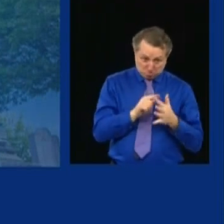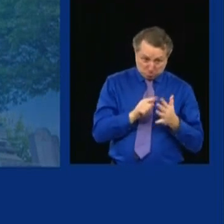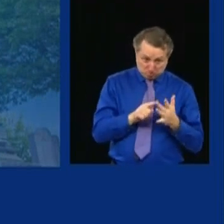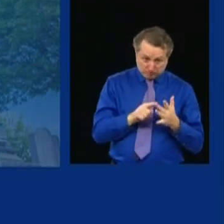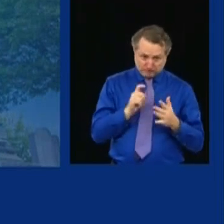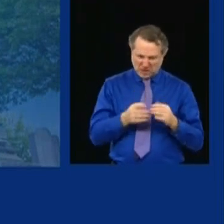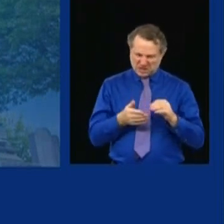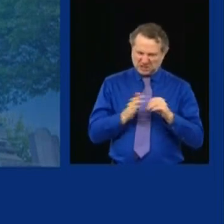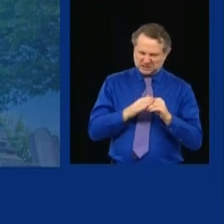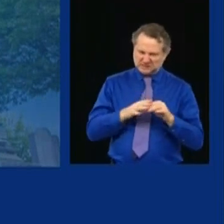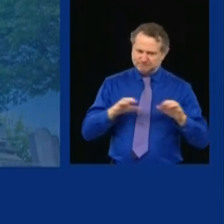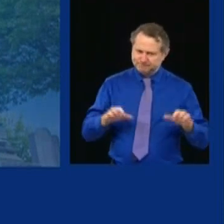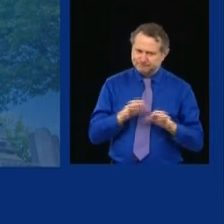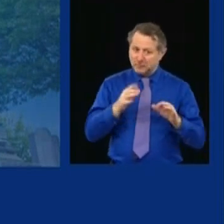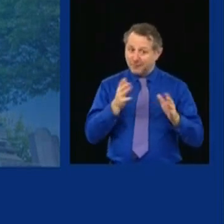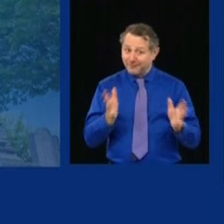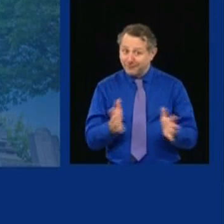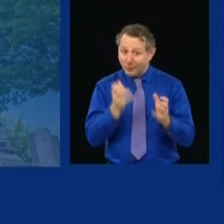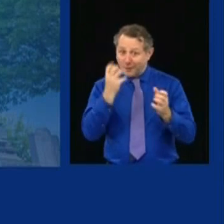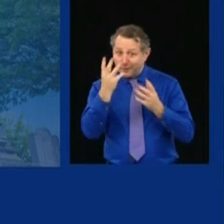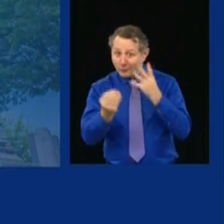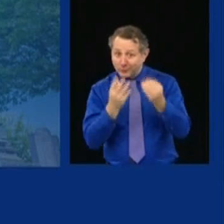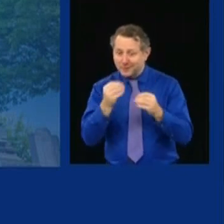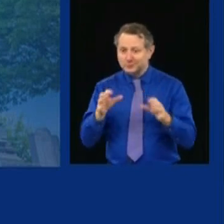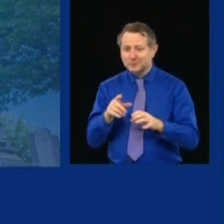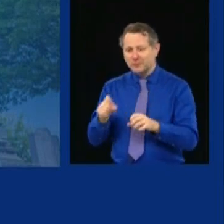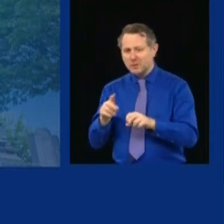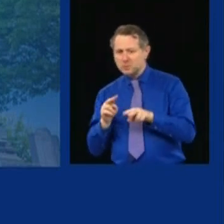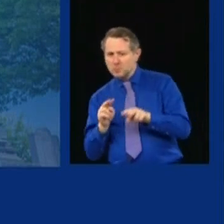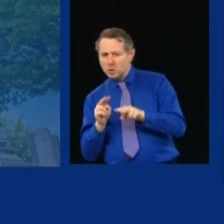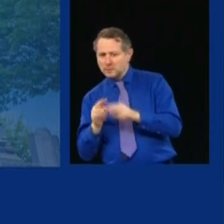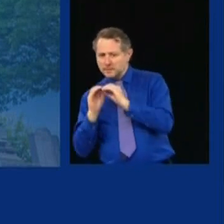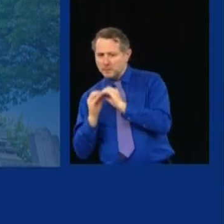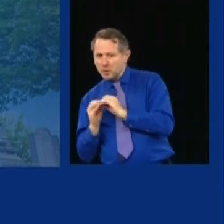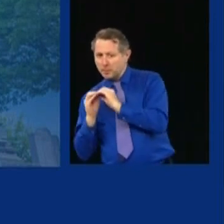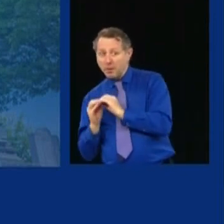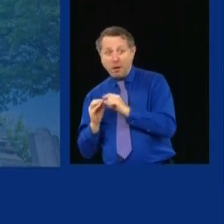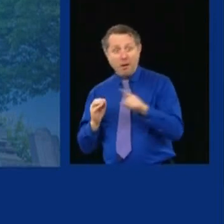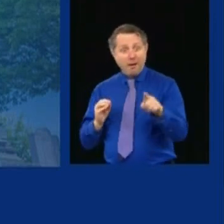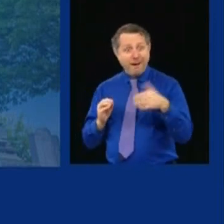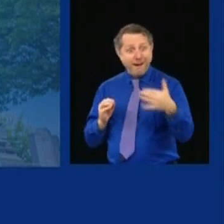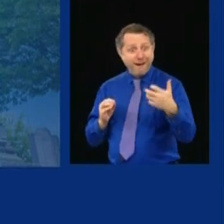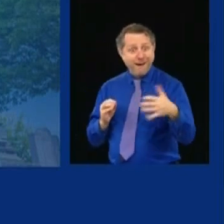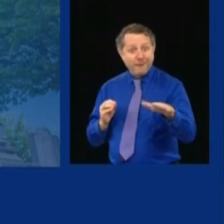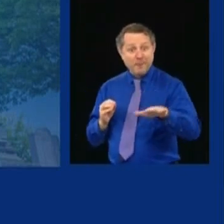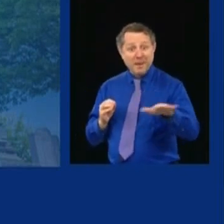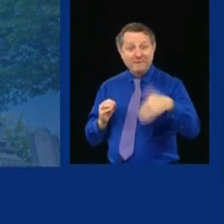ACTIVITIES YOU ENGAGE YOU KNOW HOW YOU INCREASE THE LEVEL OF ACTIVITY.